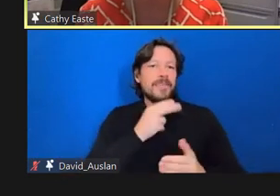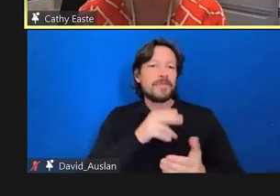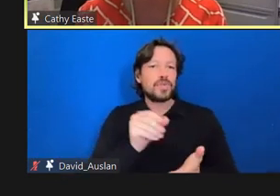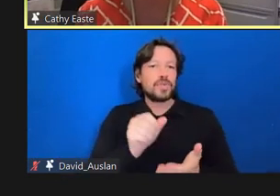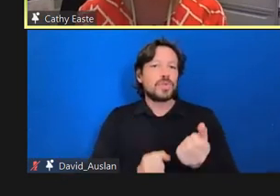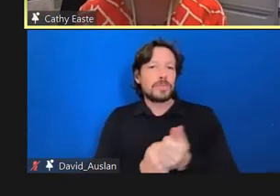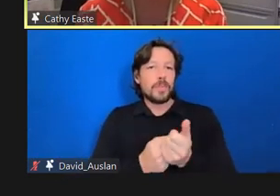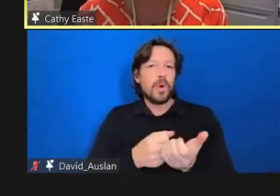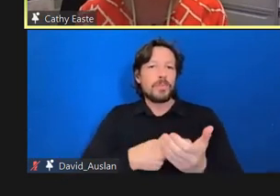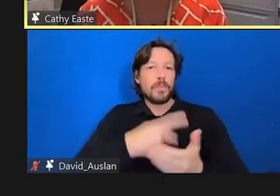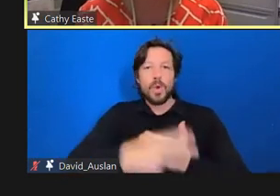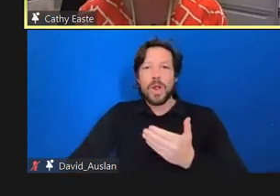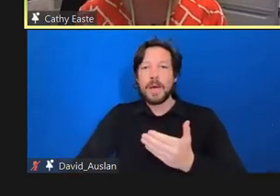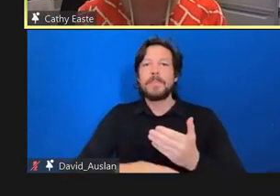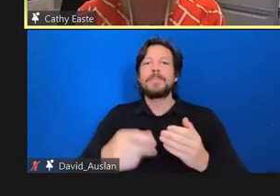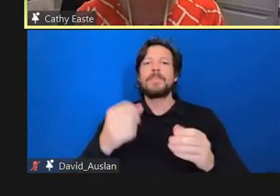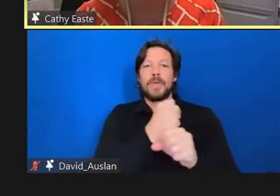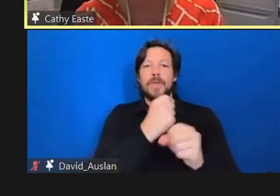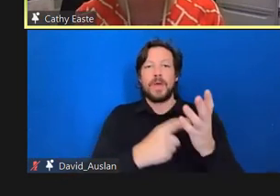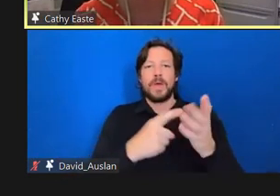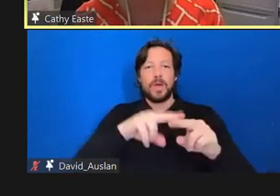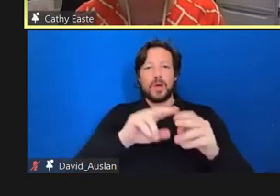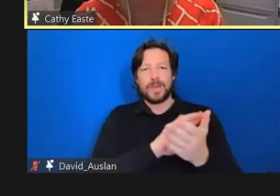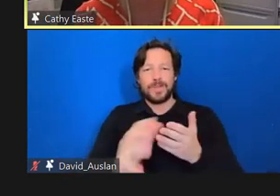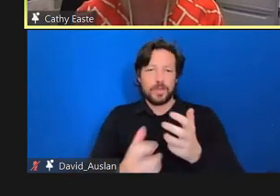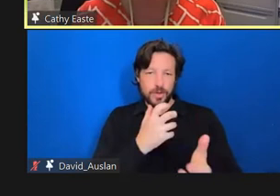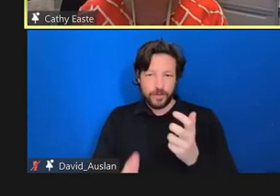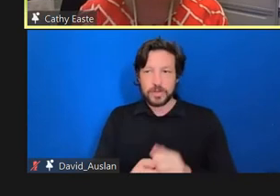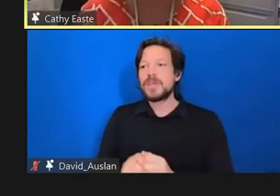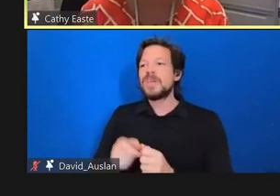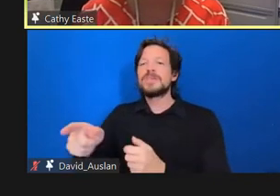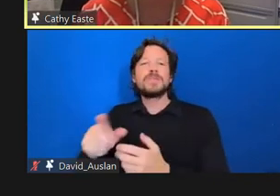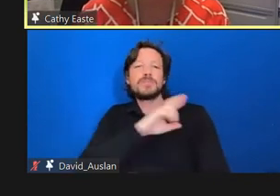University. She's responsible for organising sign language interpreters for three different